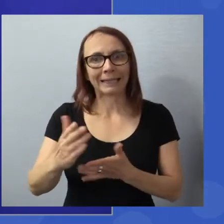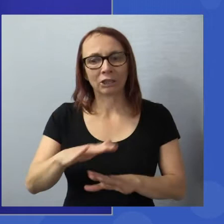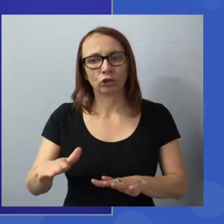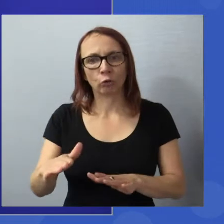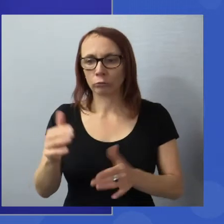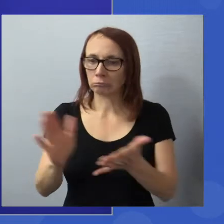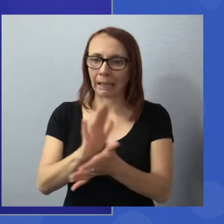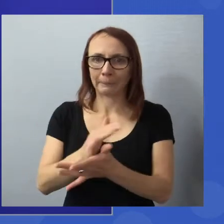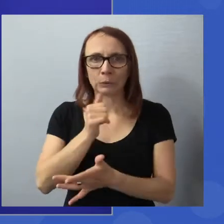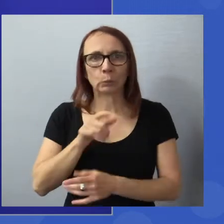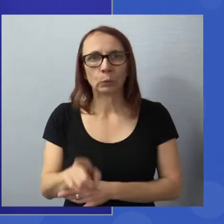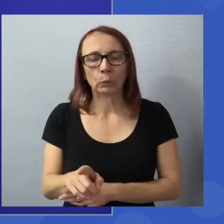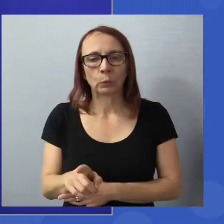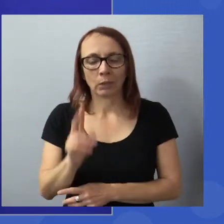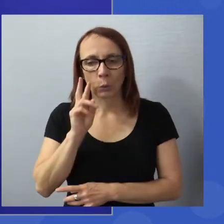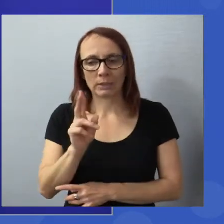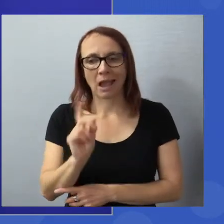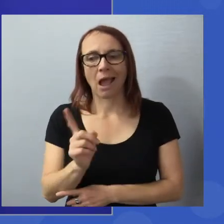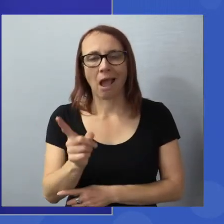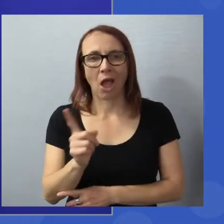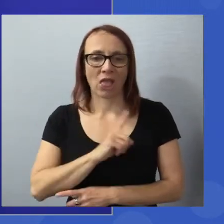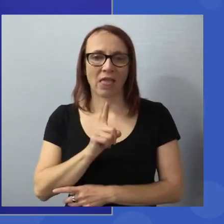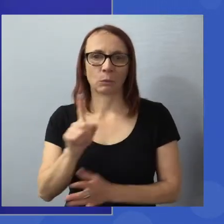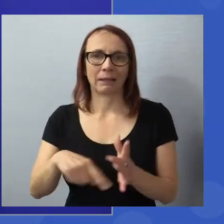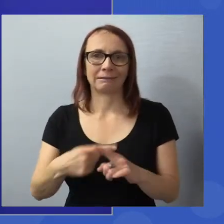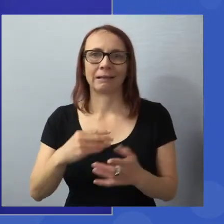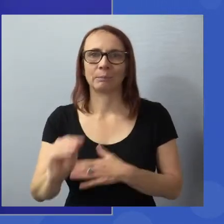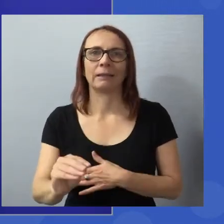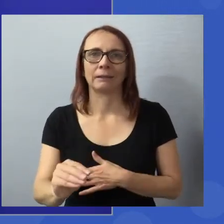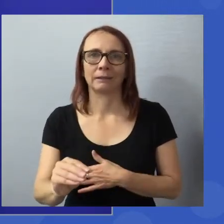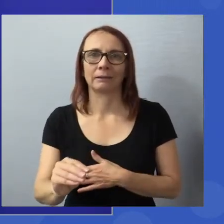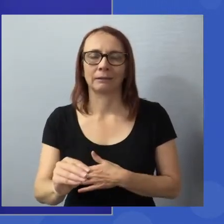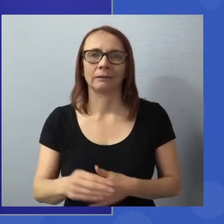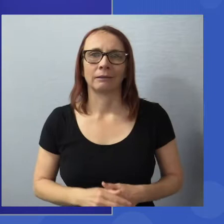except that the tax is having to go up for reasons again it be gavin beta p so